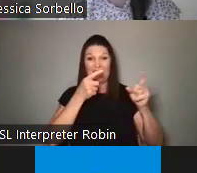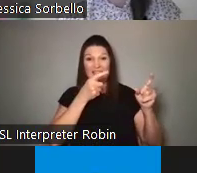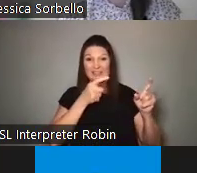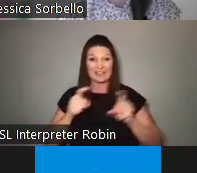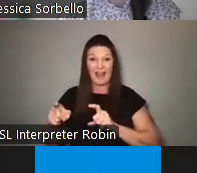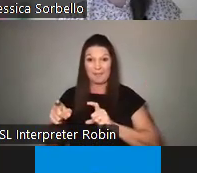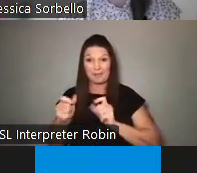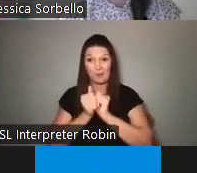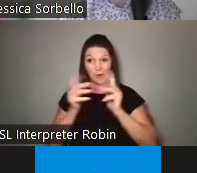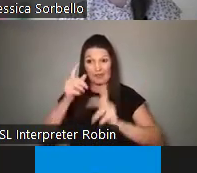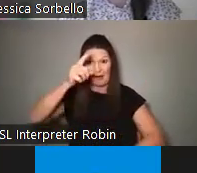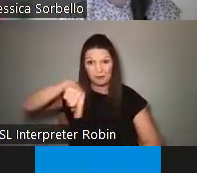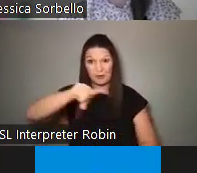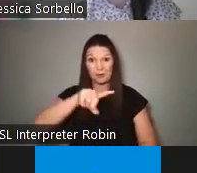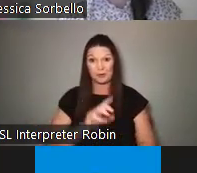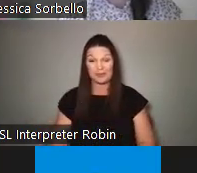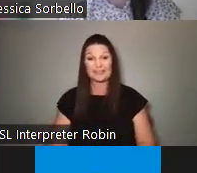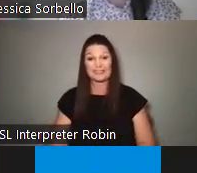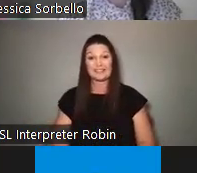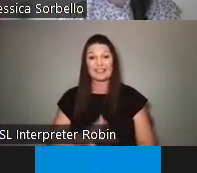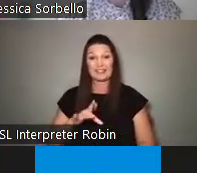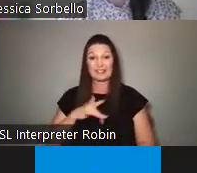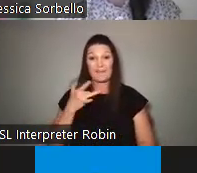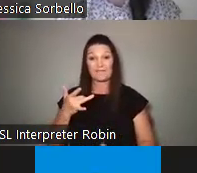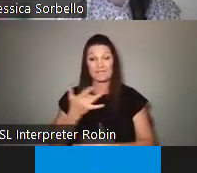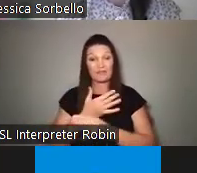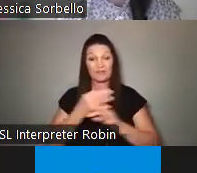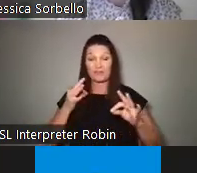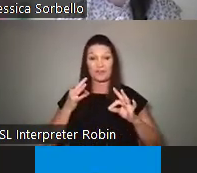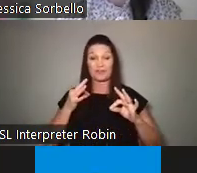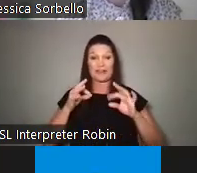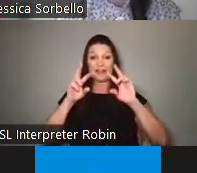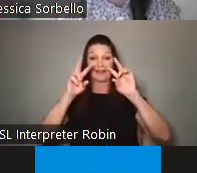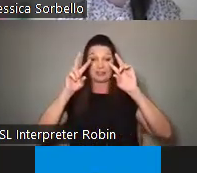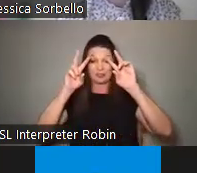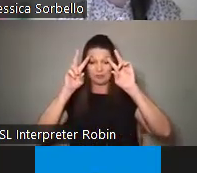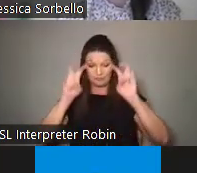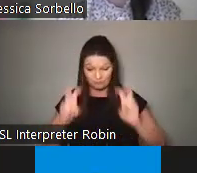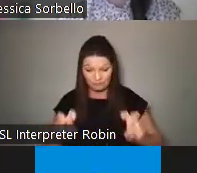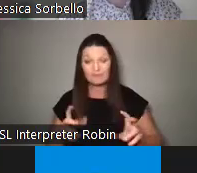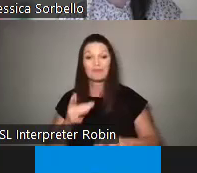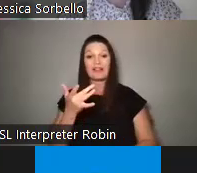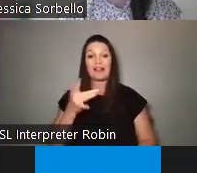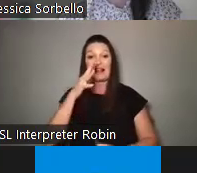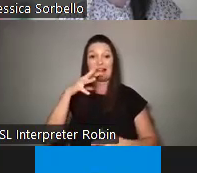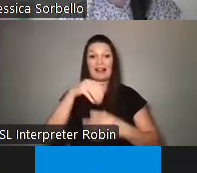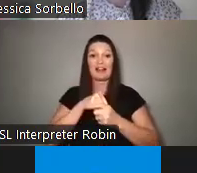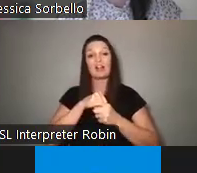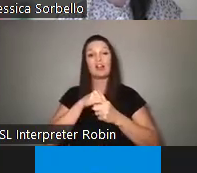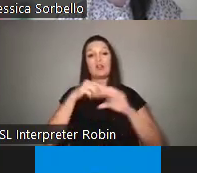include that in the follow up e-mail along